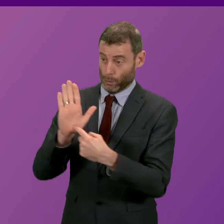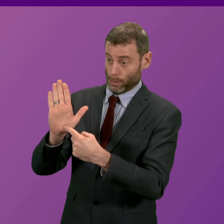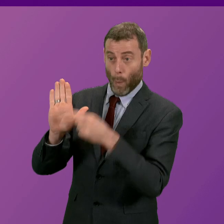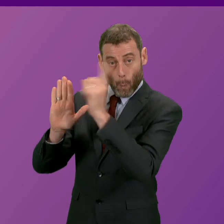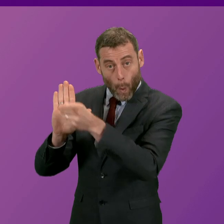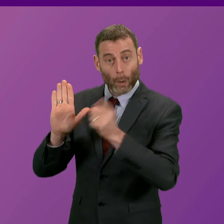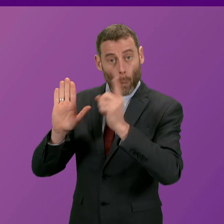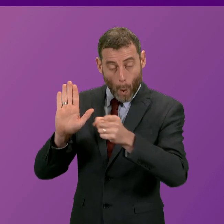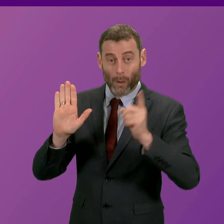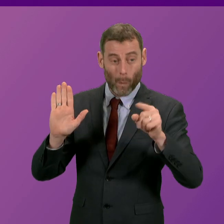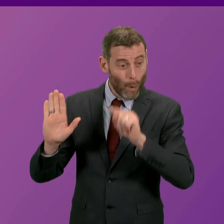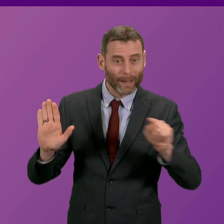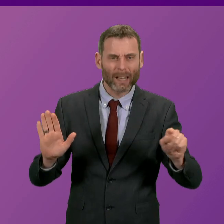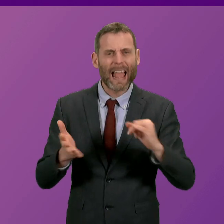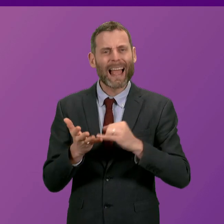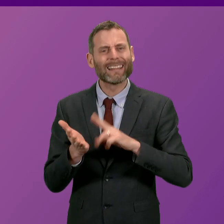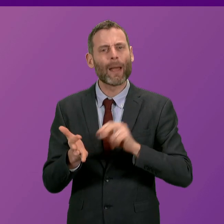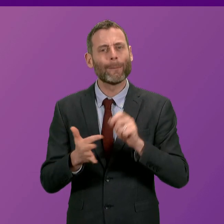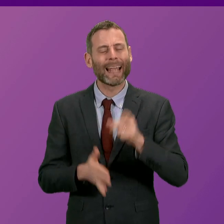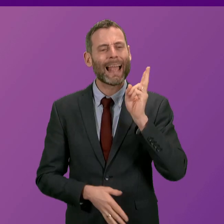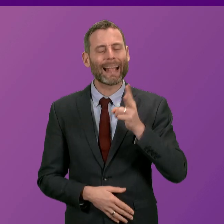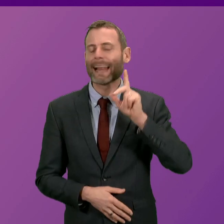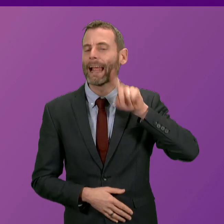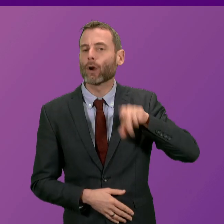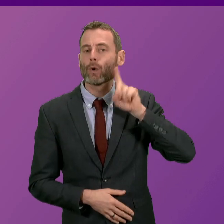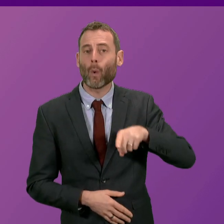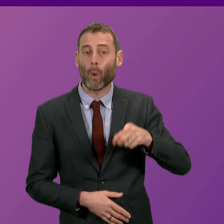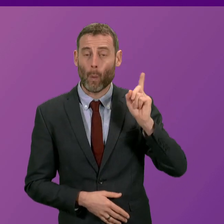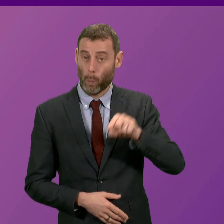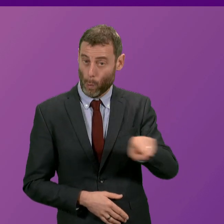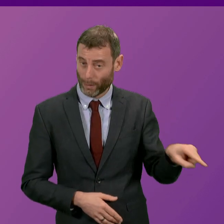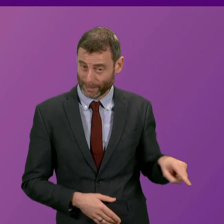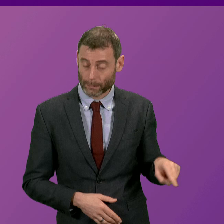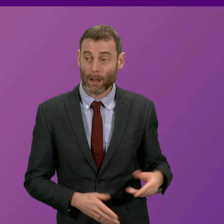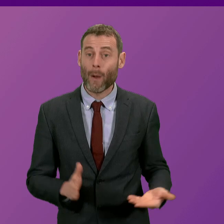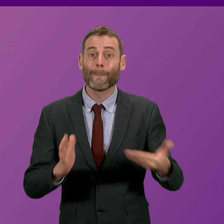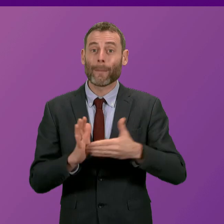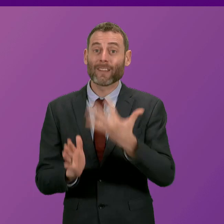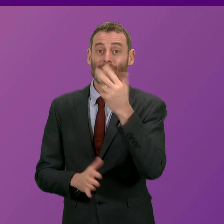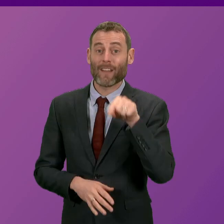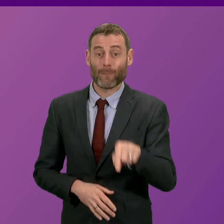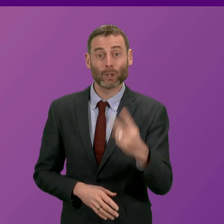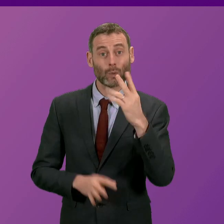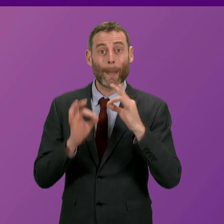squandering the opportunity of £5.2 billion of additional money and record levels of spending,